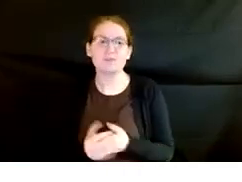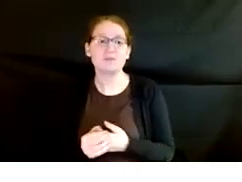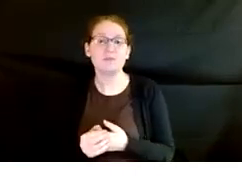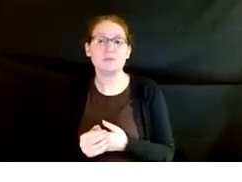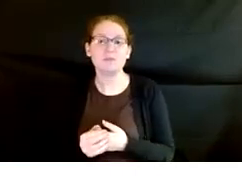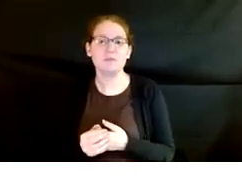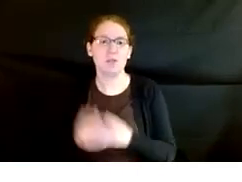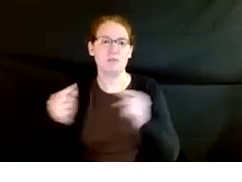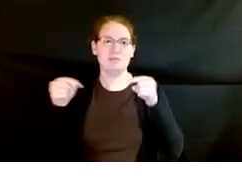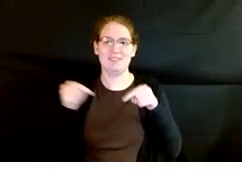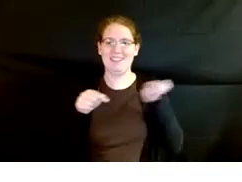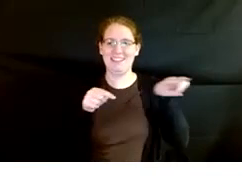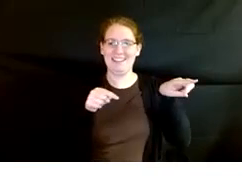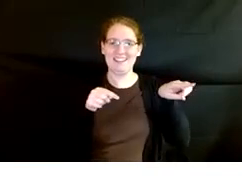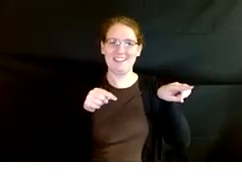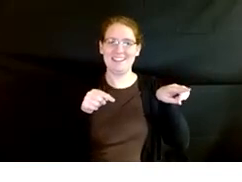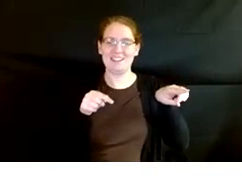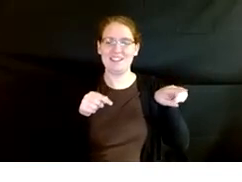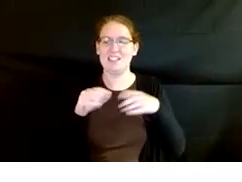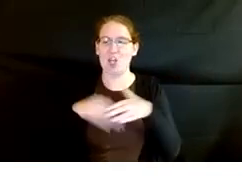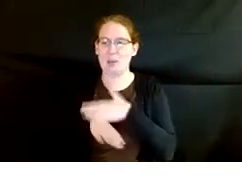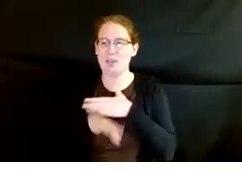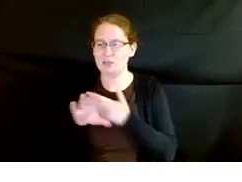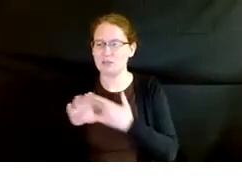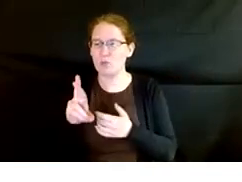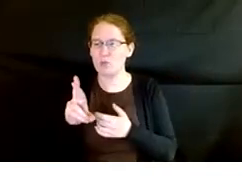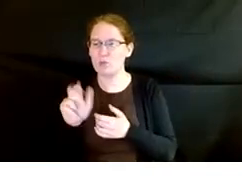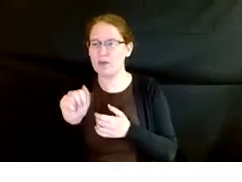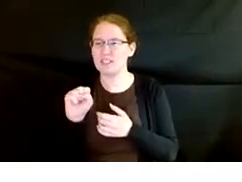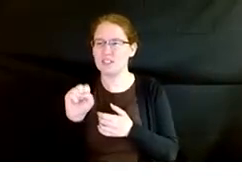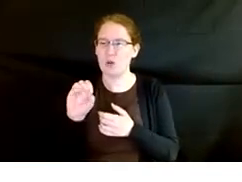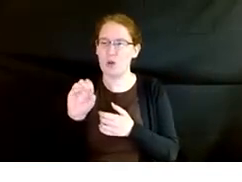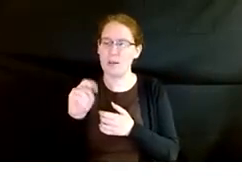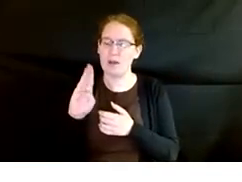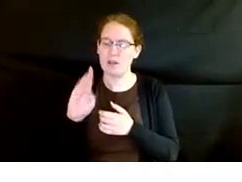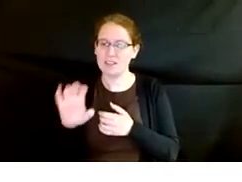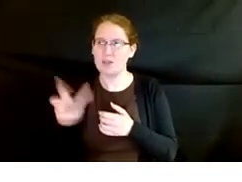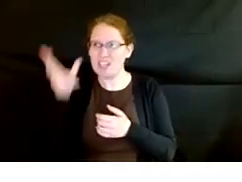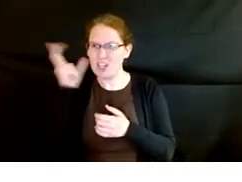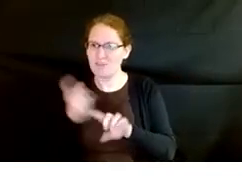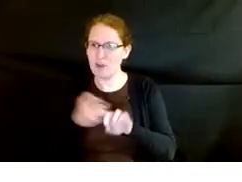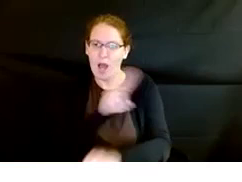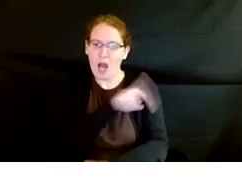the slide reasonable accommodations generally uh we were hearing from hospitals um that and people